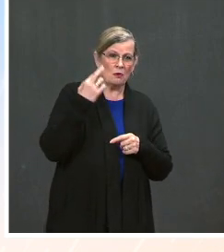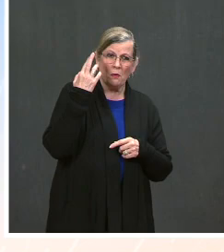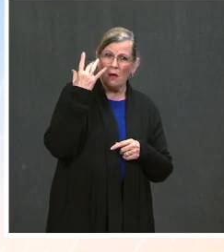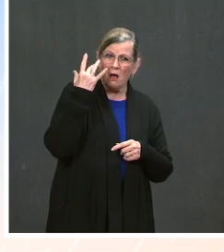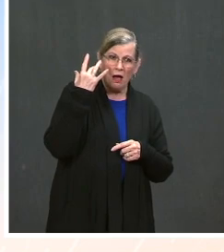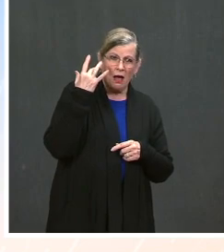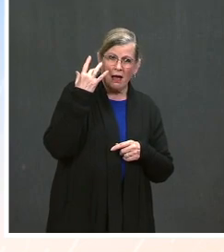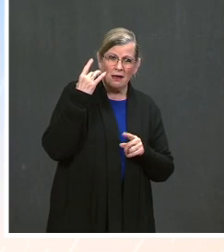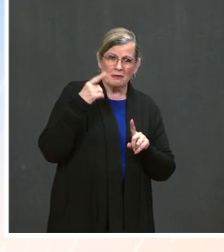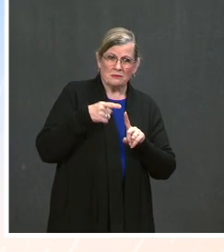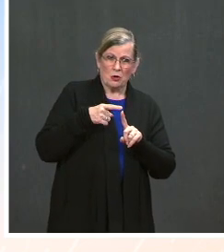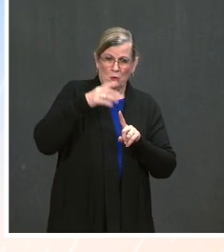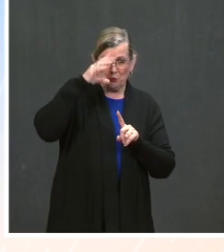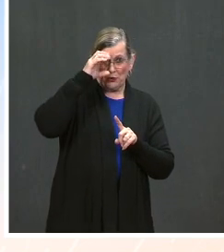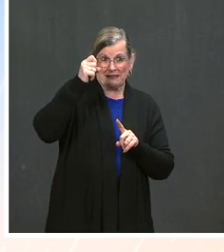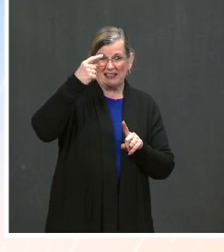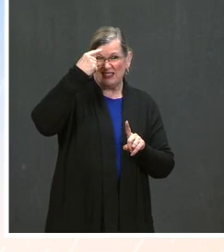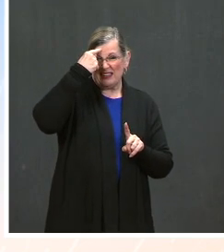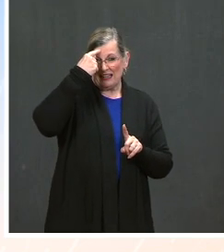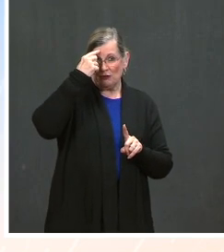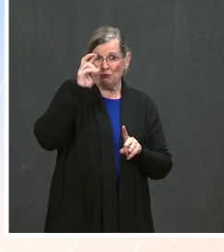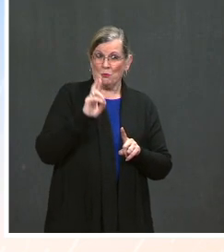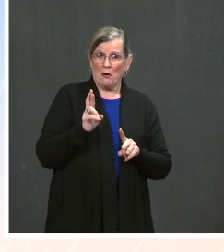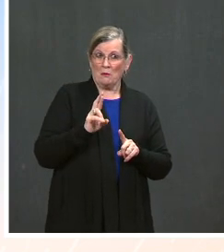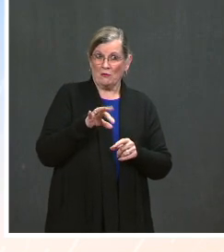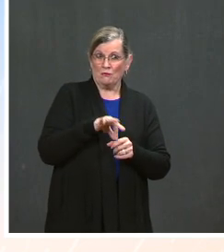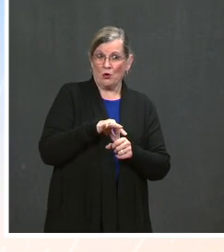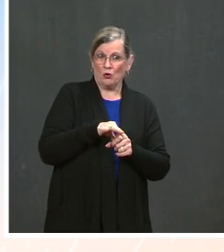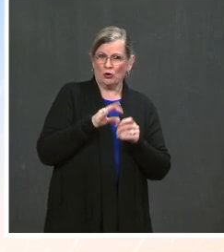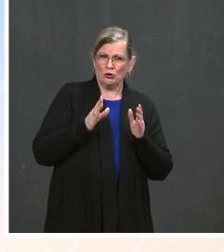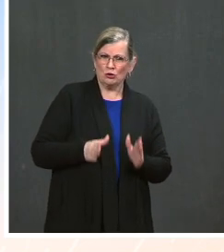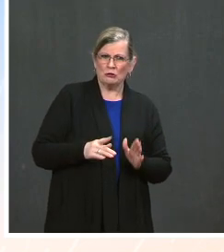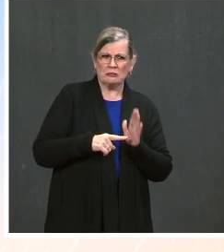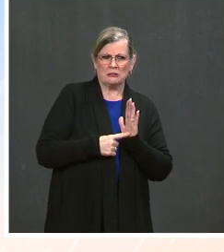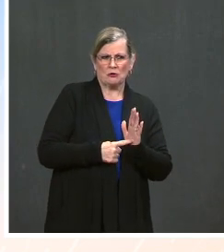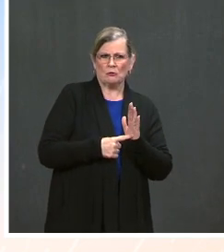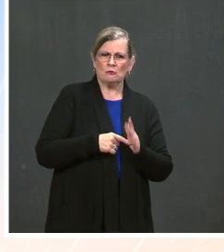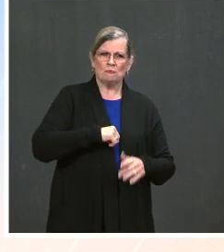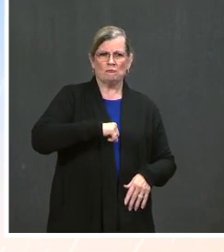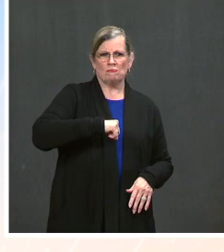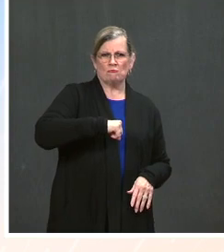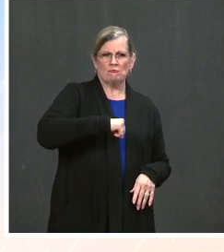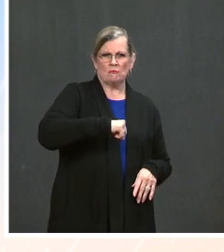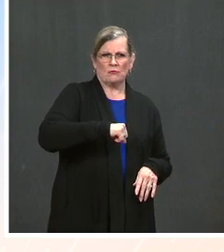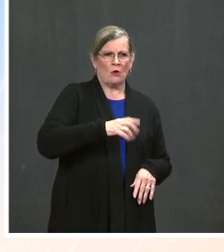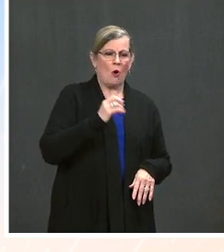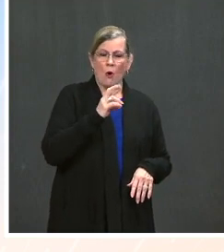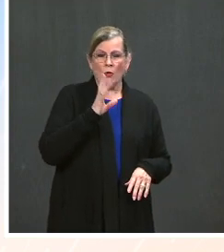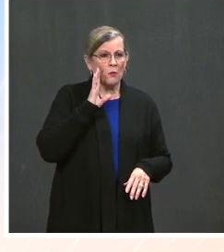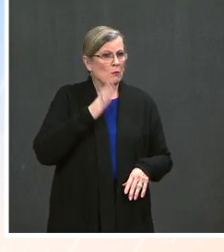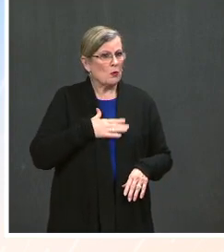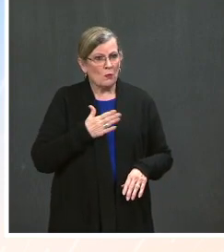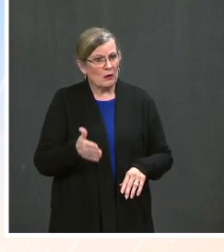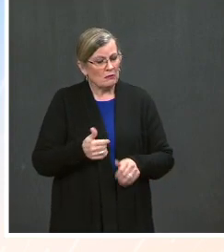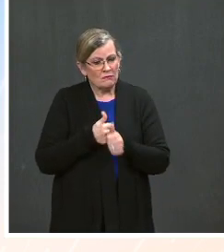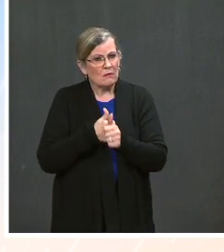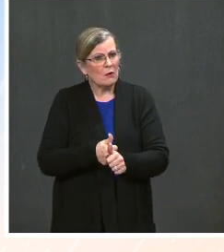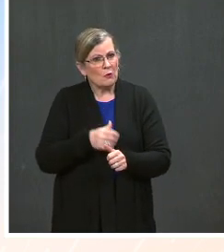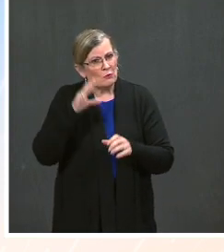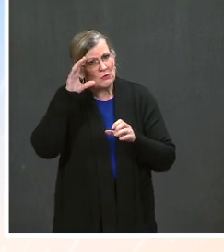But our polling shows that they're going to follow the leader. Ms. Psaki: Well, I haven't looked at your particular polling, but consistently in polling we've seen